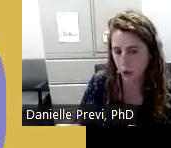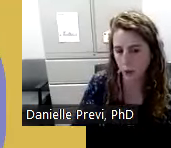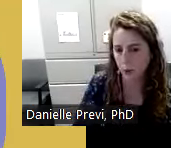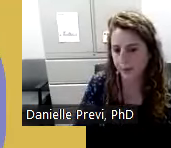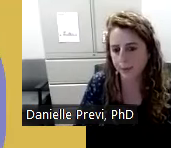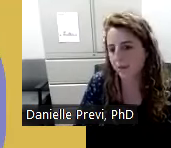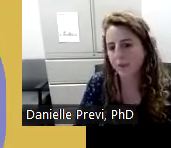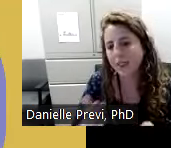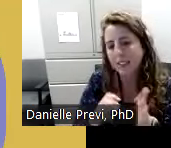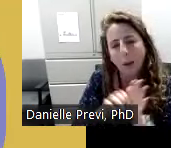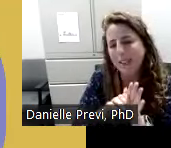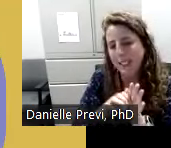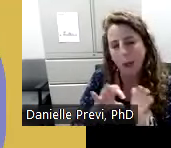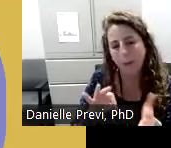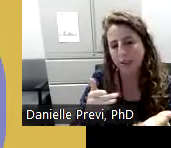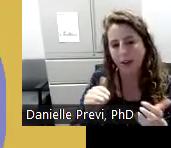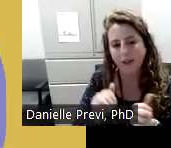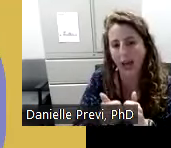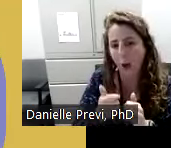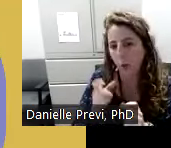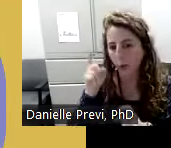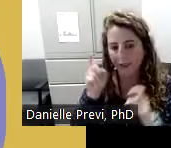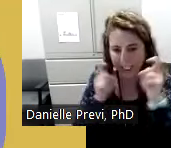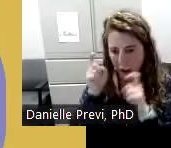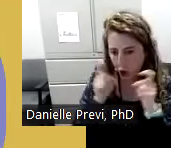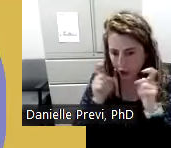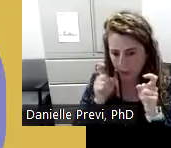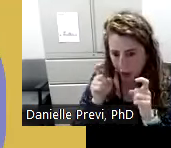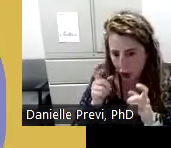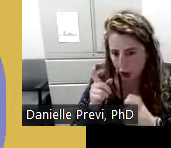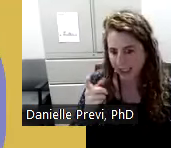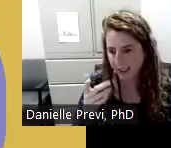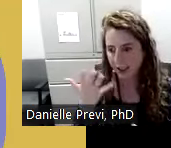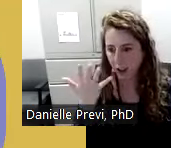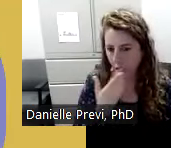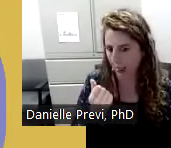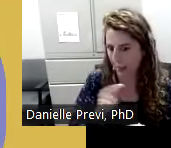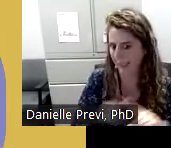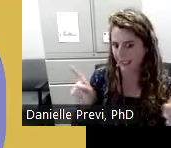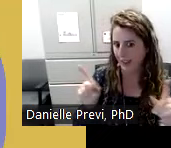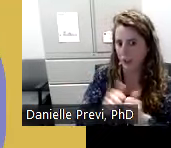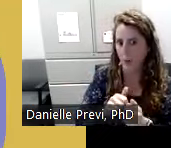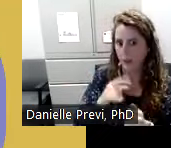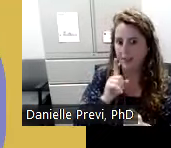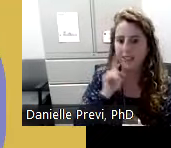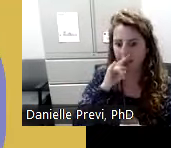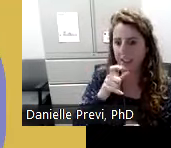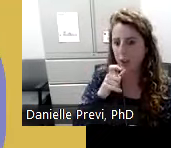that we see who also present with autism. And an example of that is they might not,